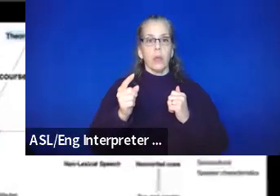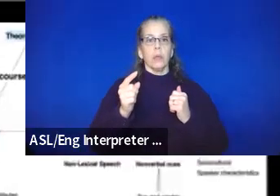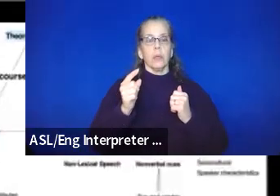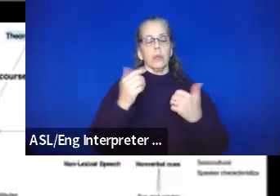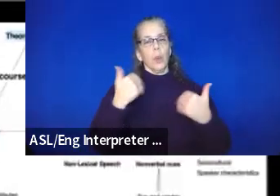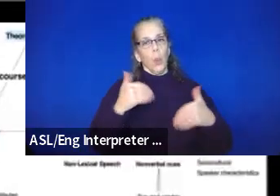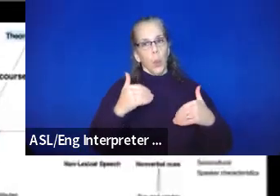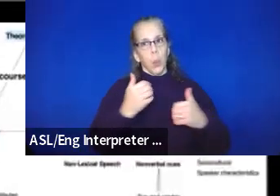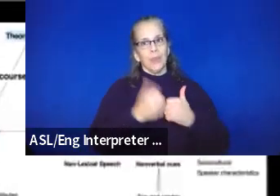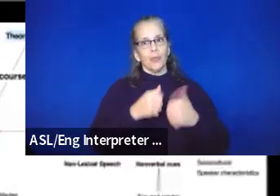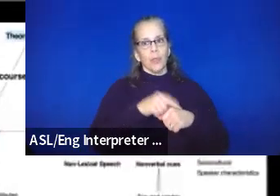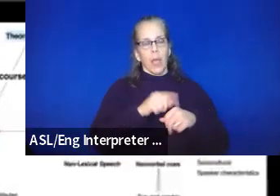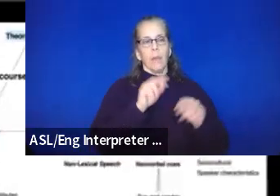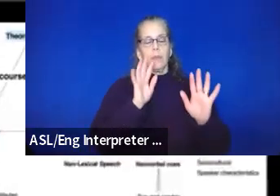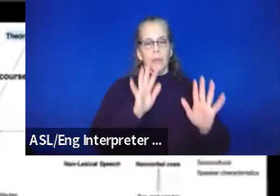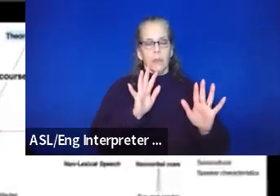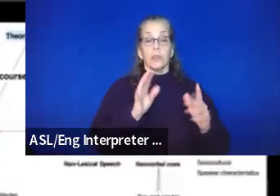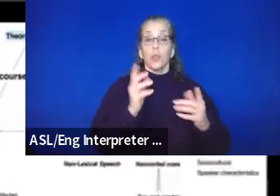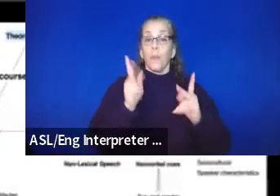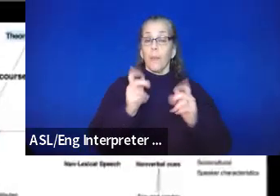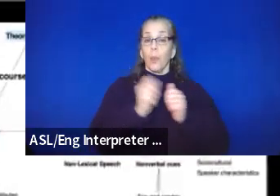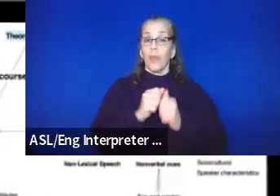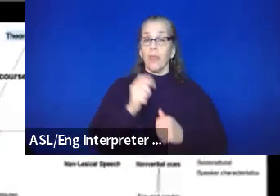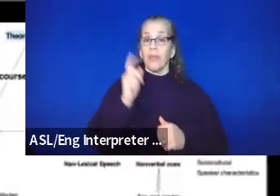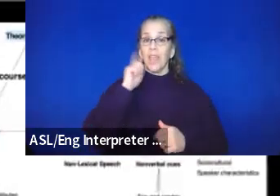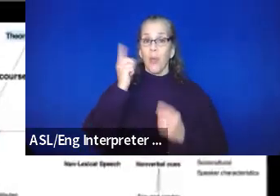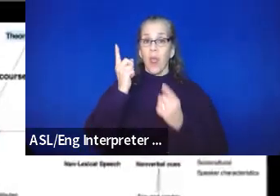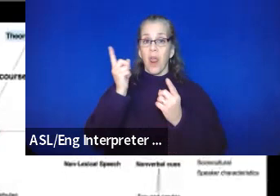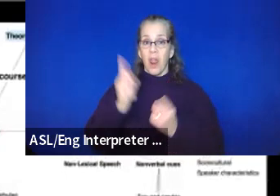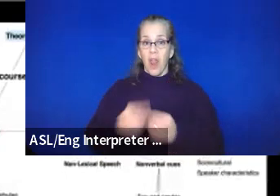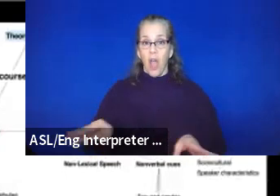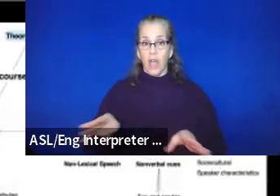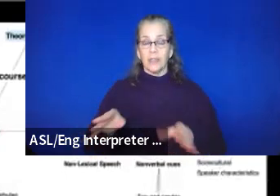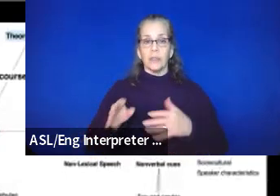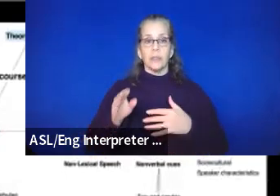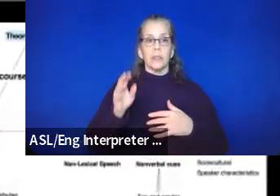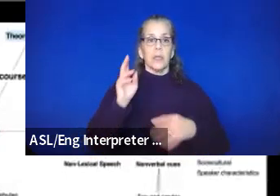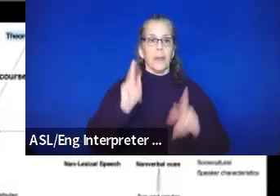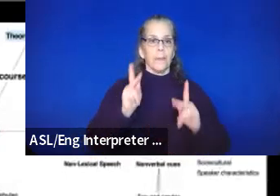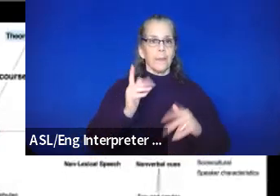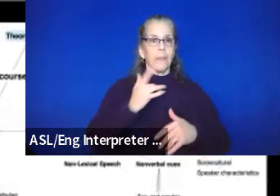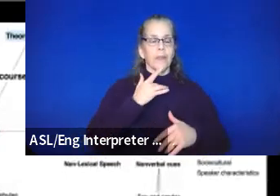So, people with hearing loss, the key point are in the weeds, reconstructing a poor signal.